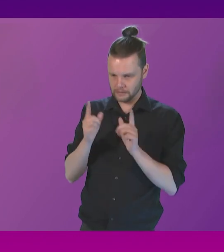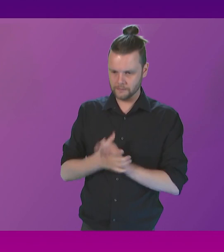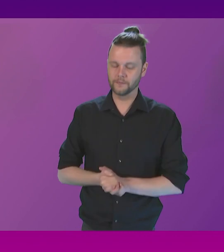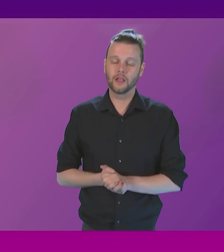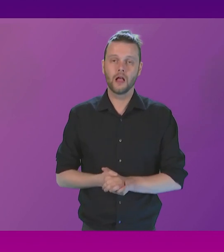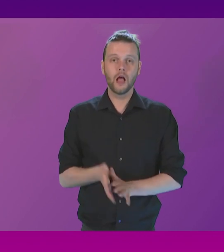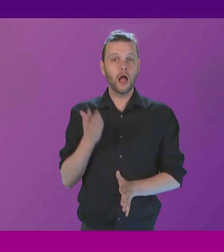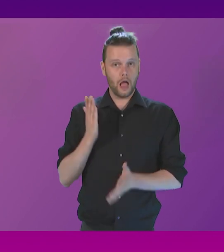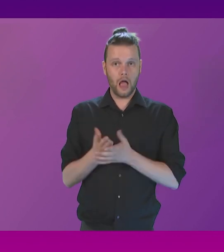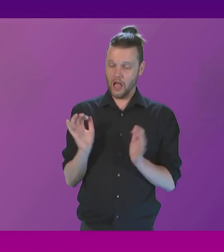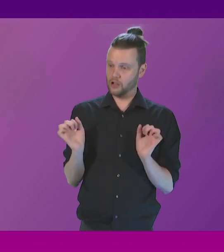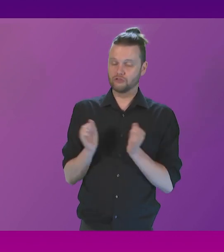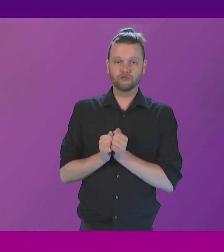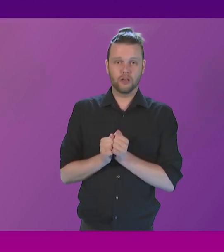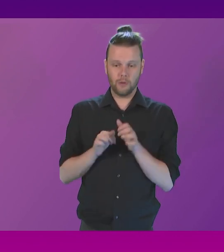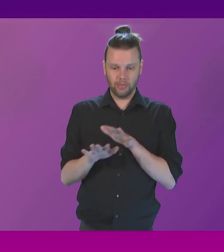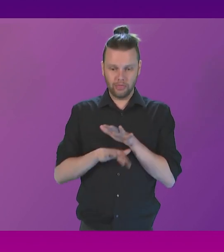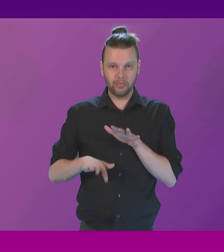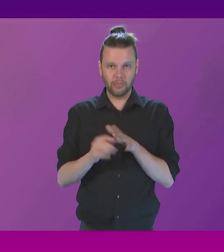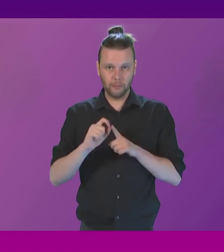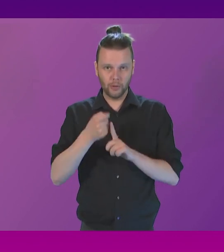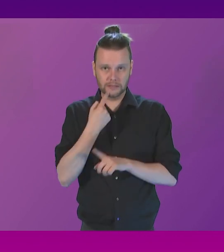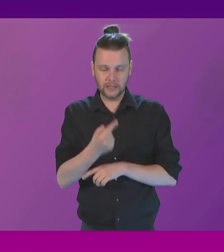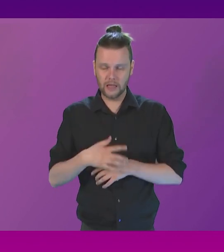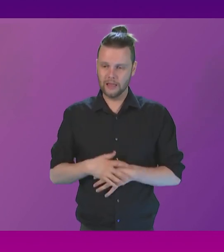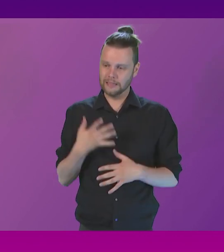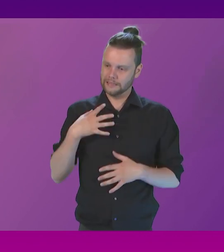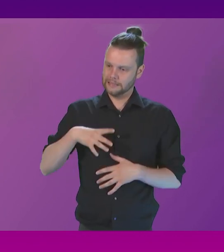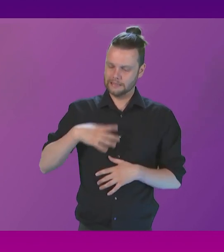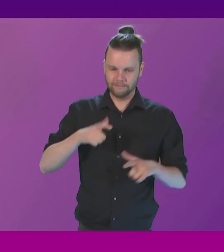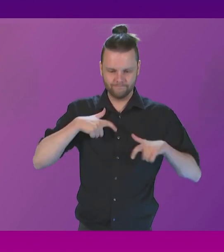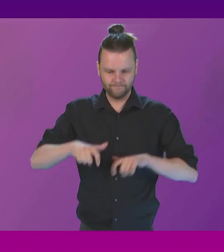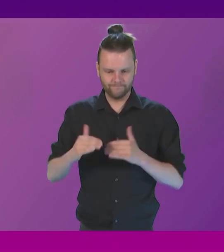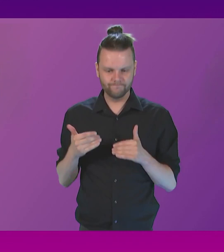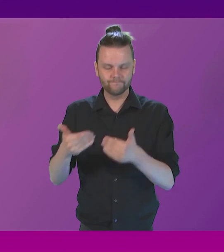I agree with the underlying premise of Roz McCall’s question—that